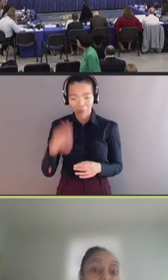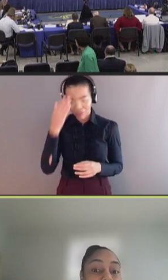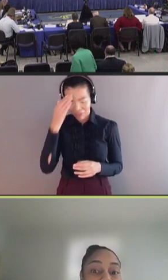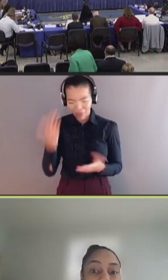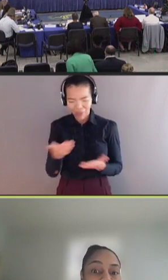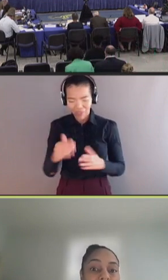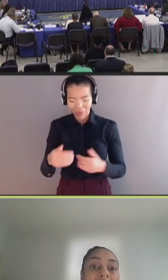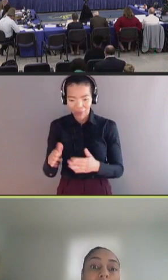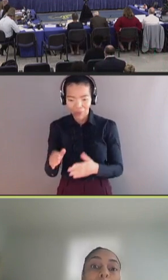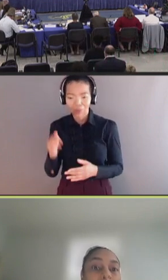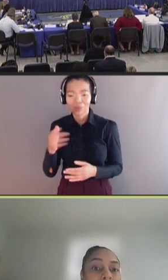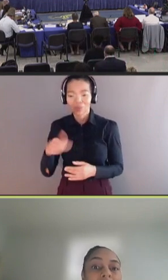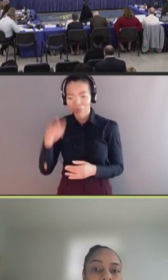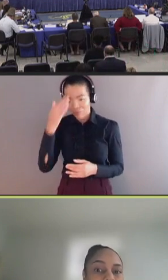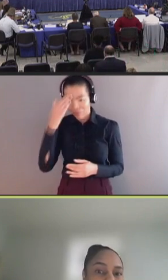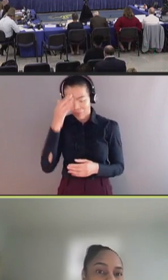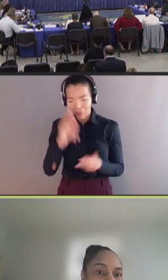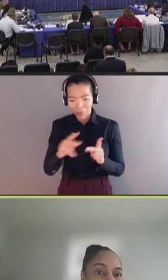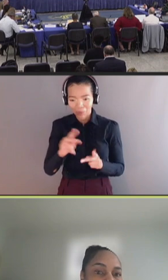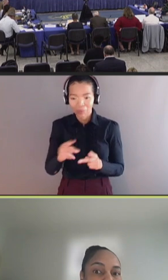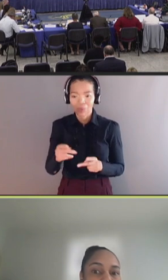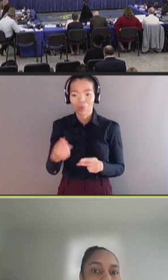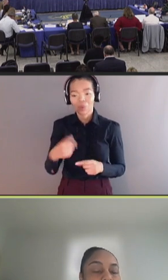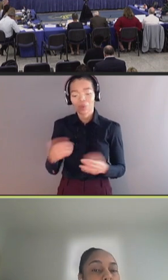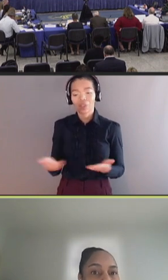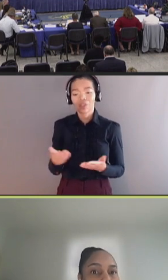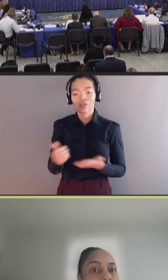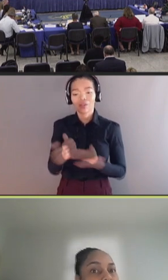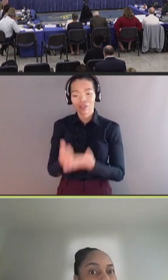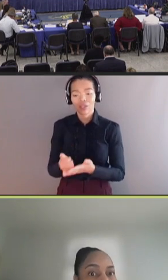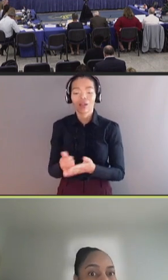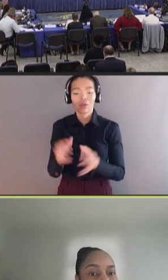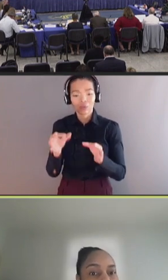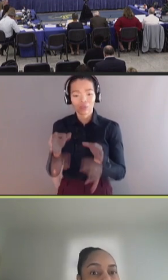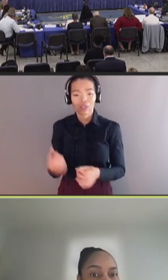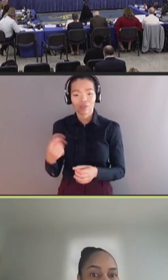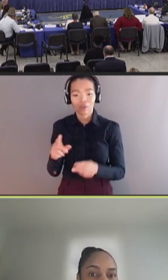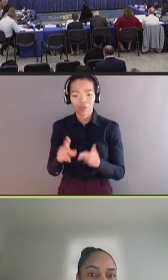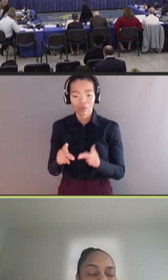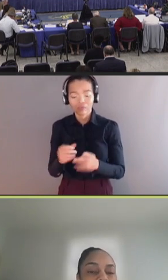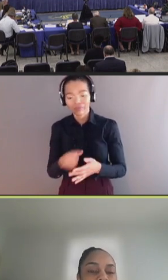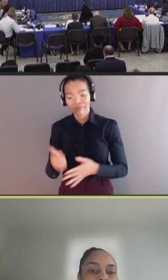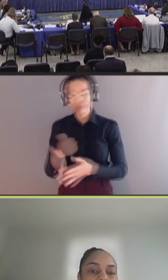the folks that are there to help make health care decisions for those primary older audiences.